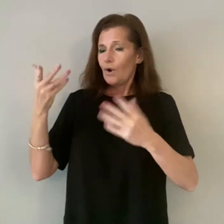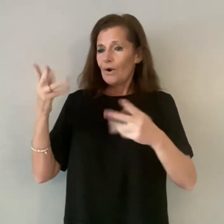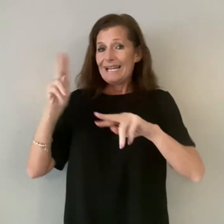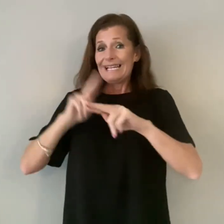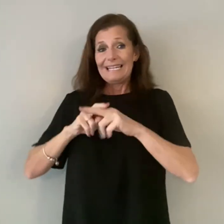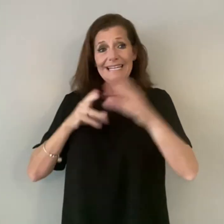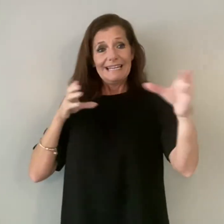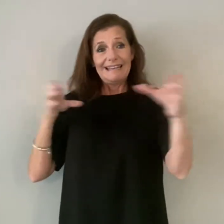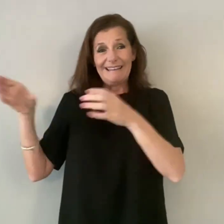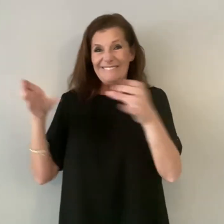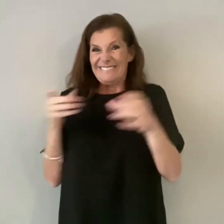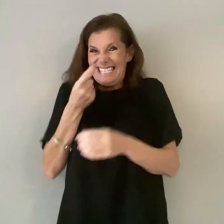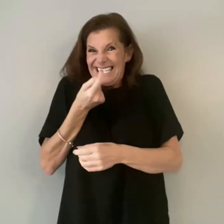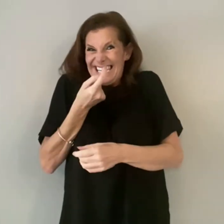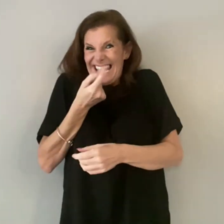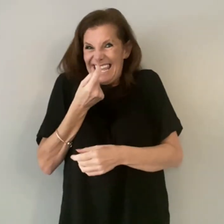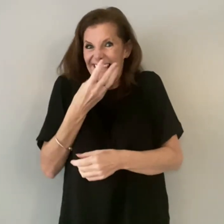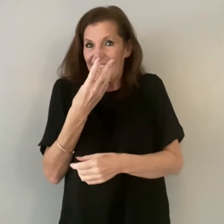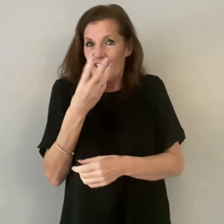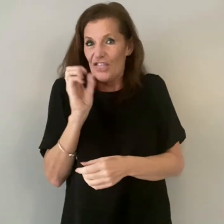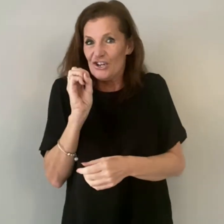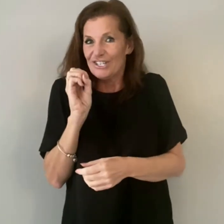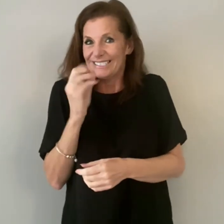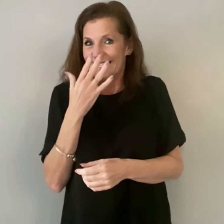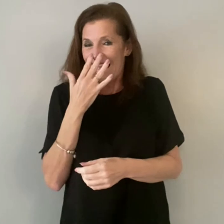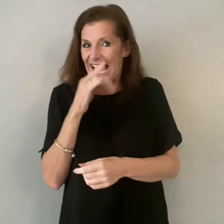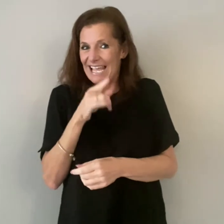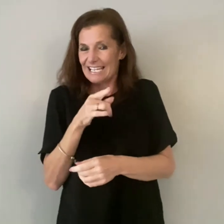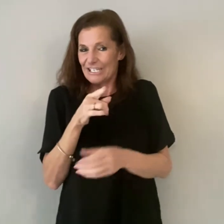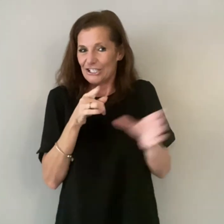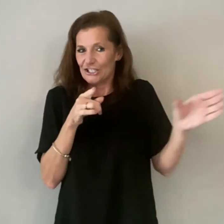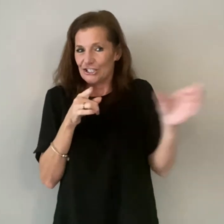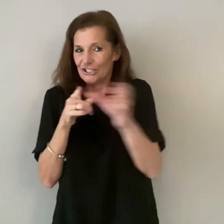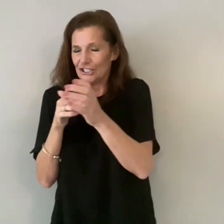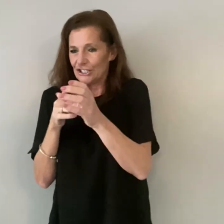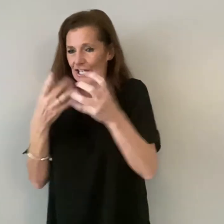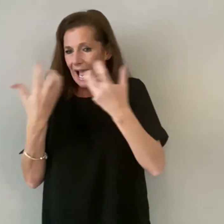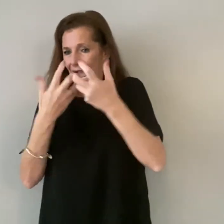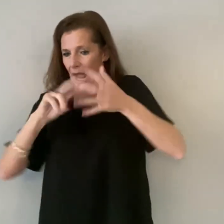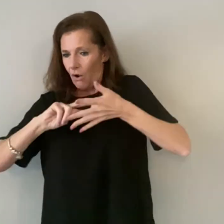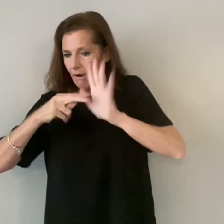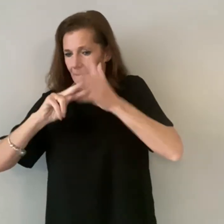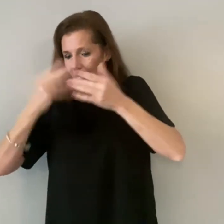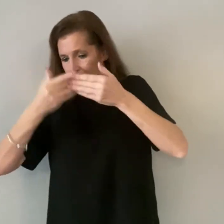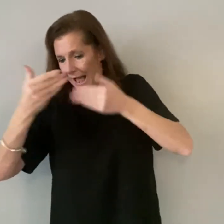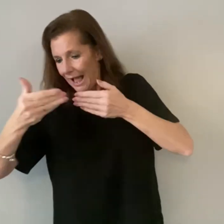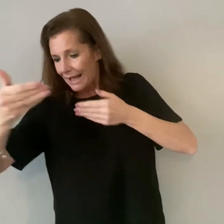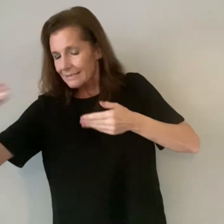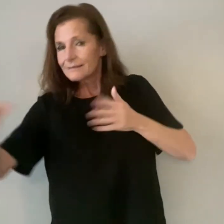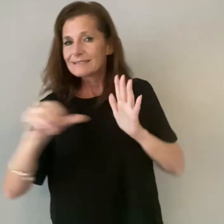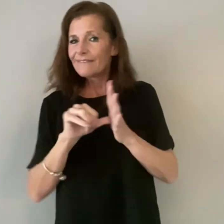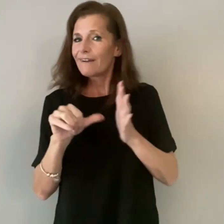if you're recruiting people who are relatively close to that cut-off and how you think about succession planning there, it's tricky.